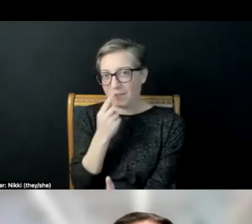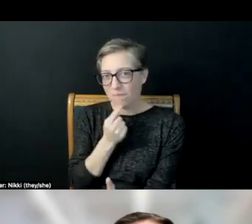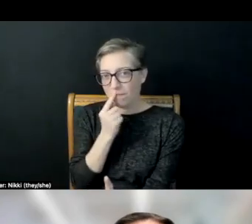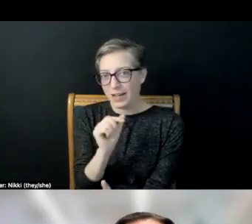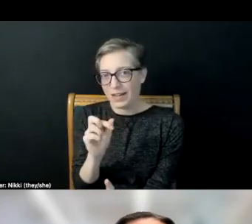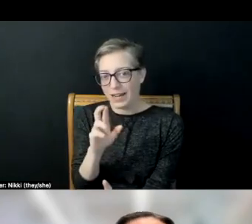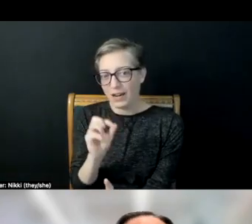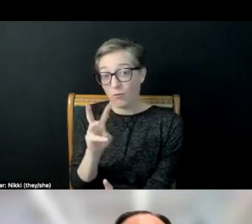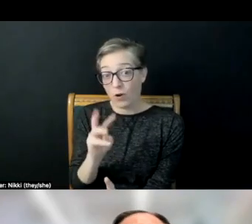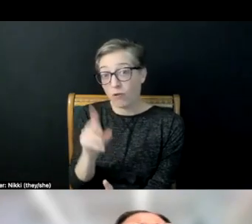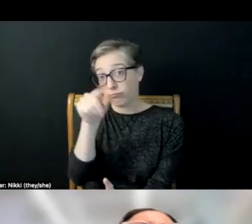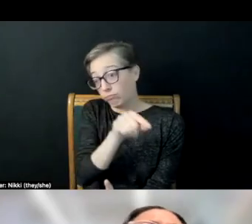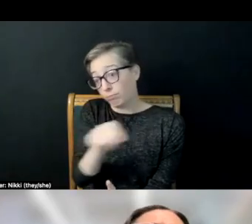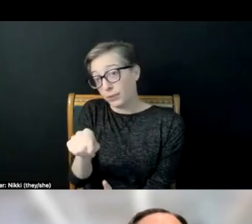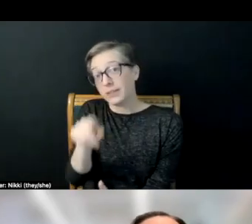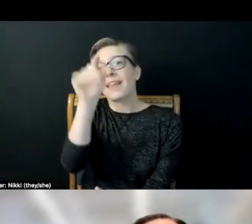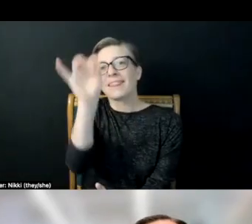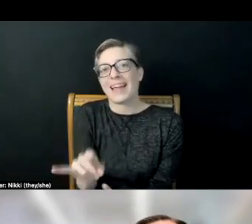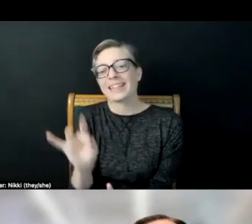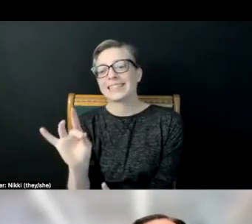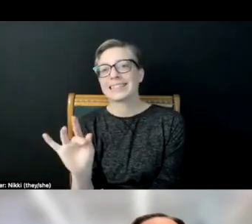Okay, so our learning objectives today